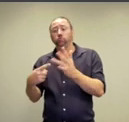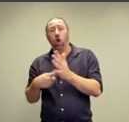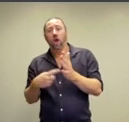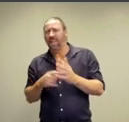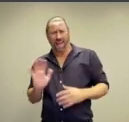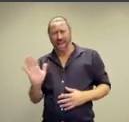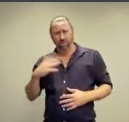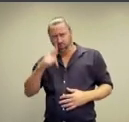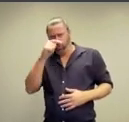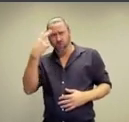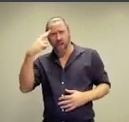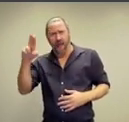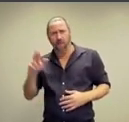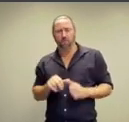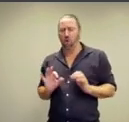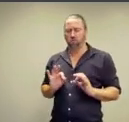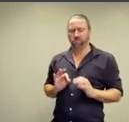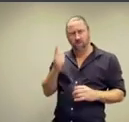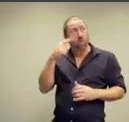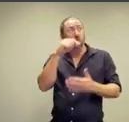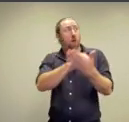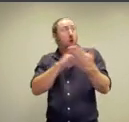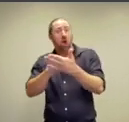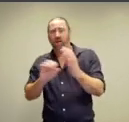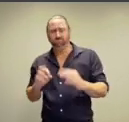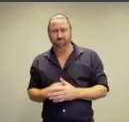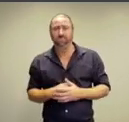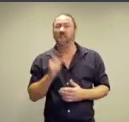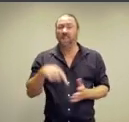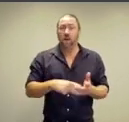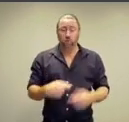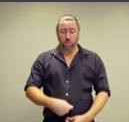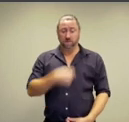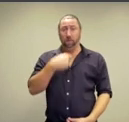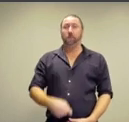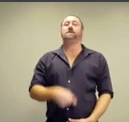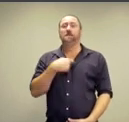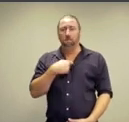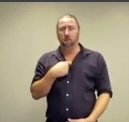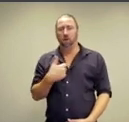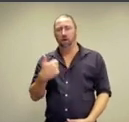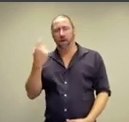period in time. This adaption of early aviation jackets with zips,